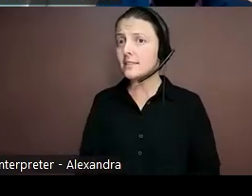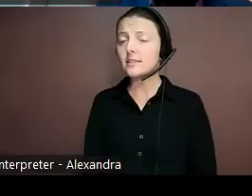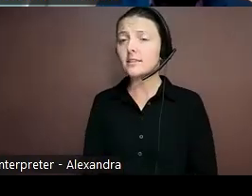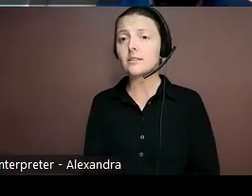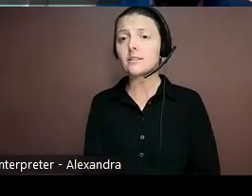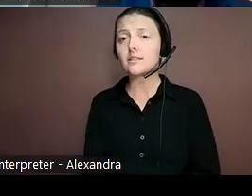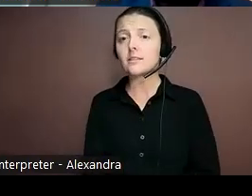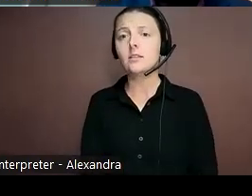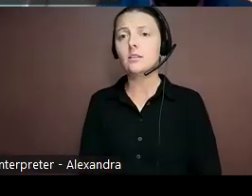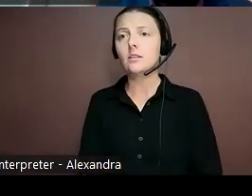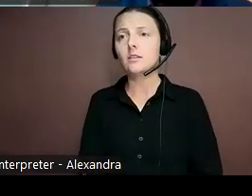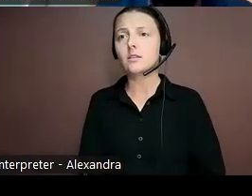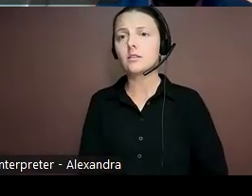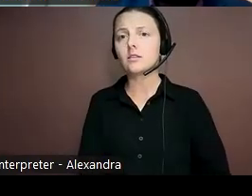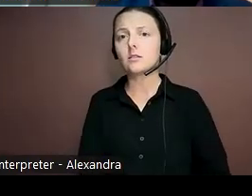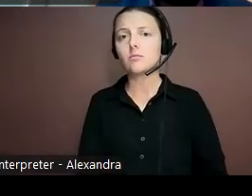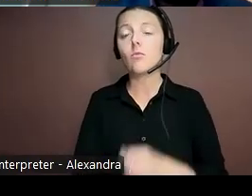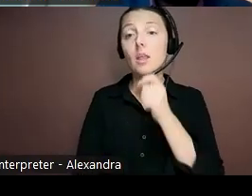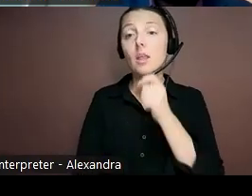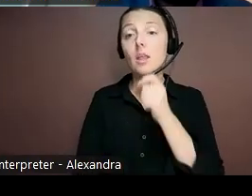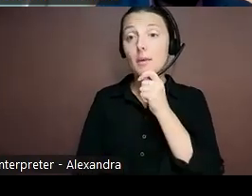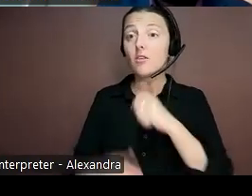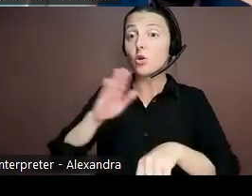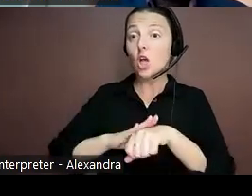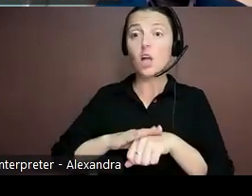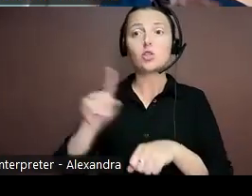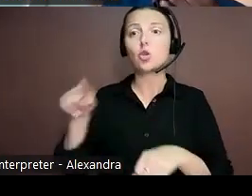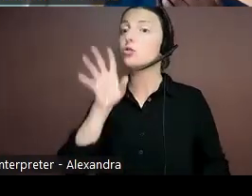Our microphones are on so you can just talk. You don't have to Yeah. Thank you again for